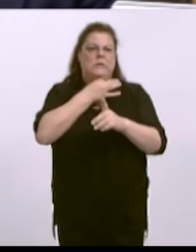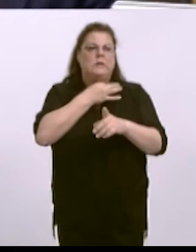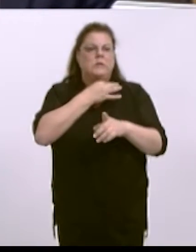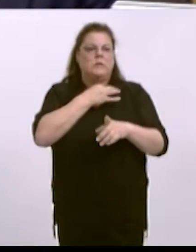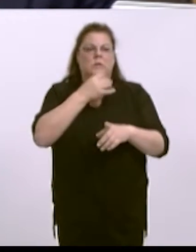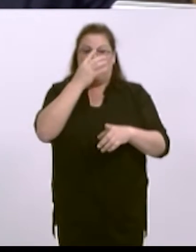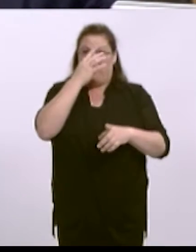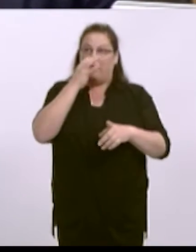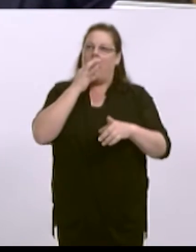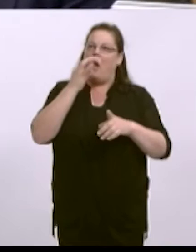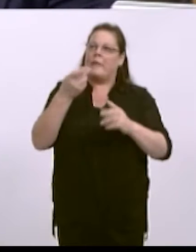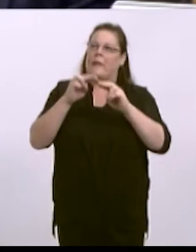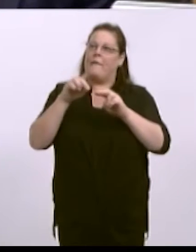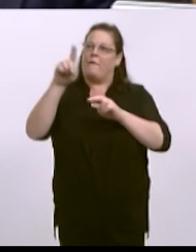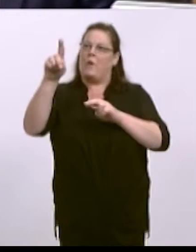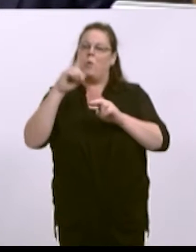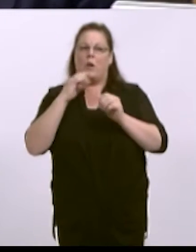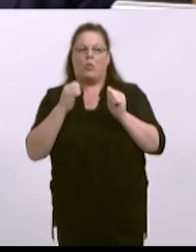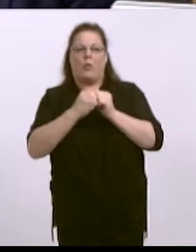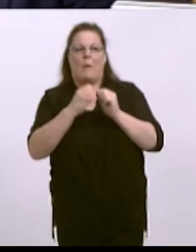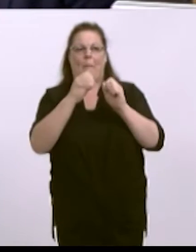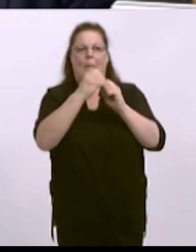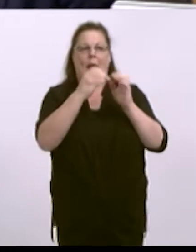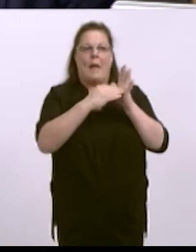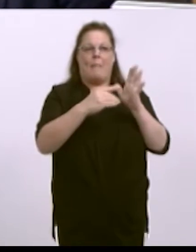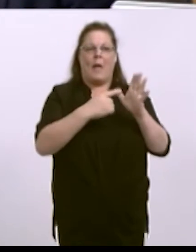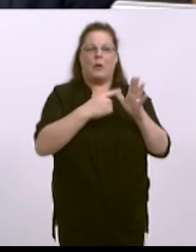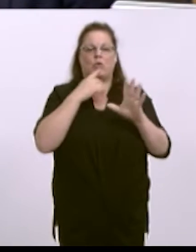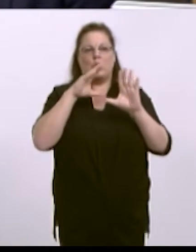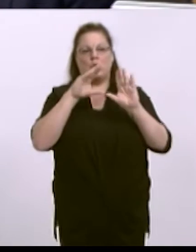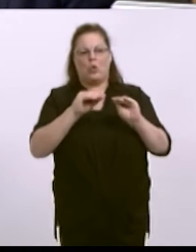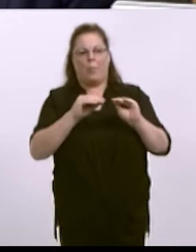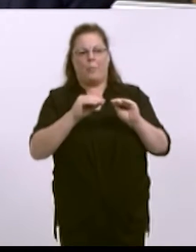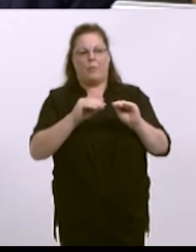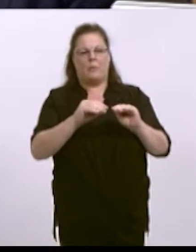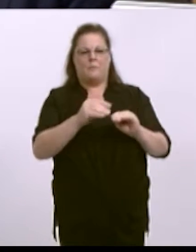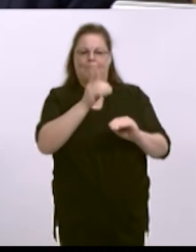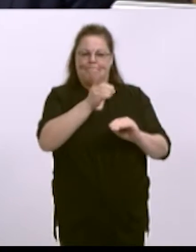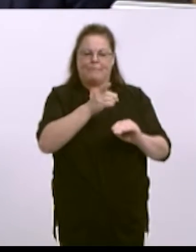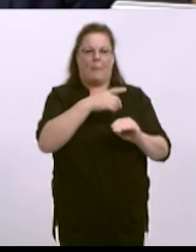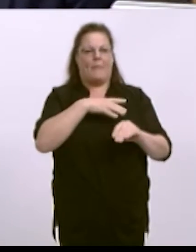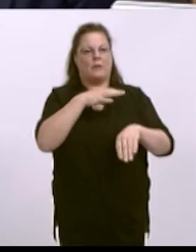health boards to stop the practice of requiring GPs to deliver tests organised in other parts